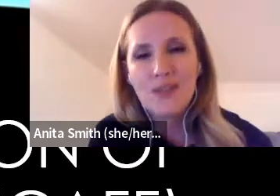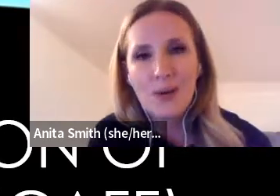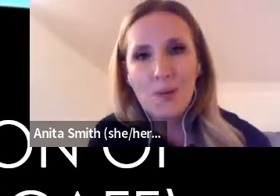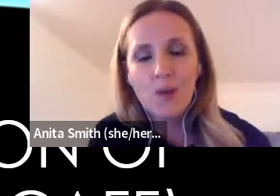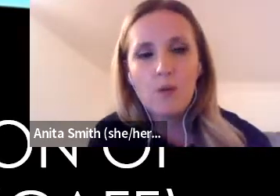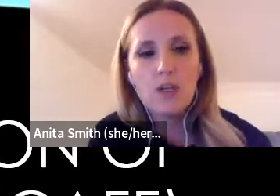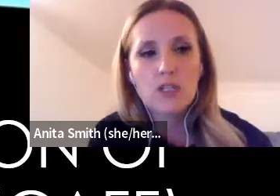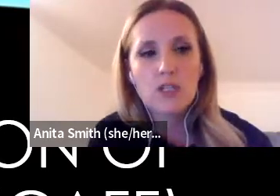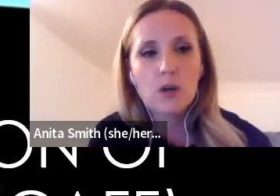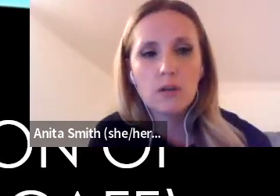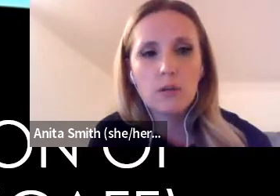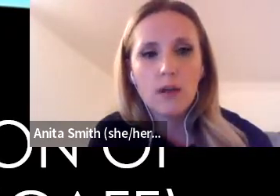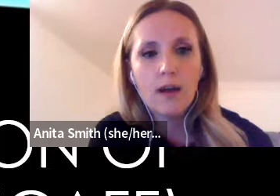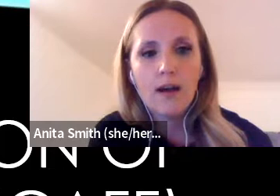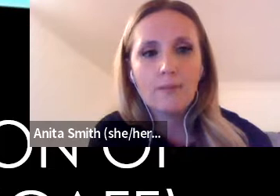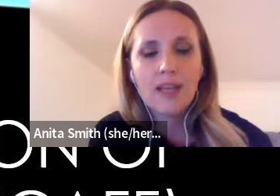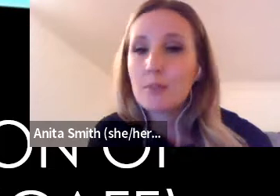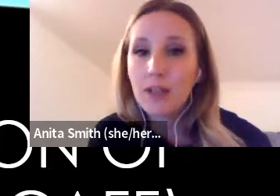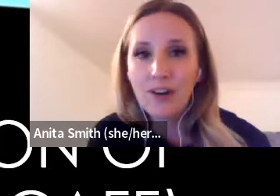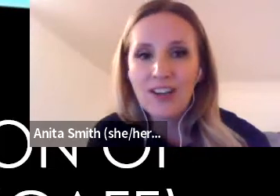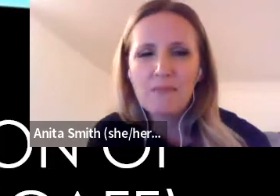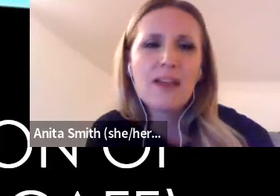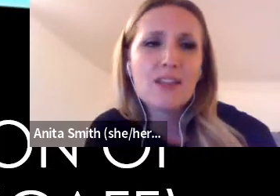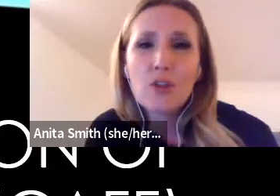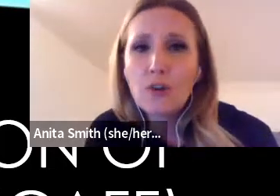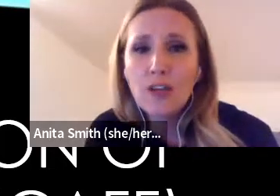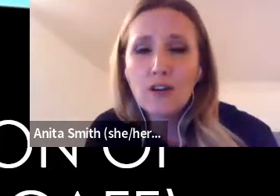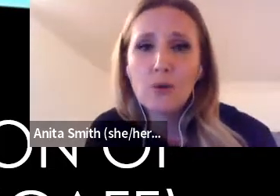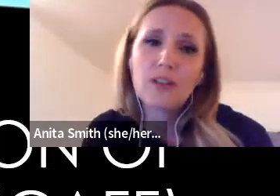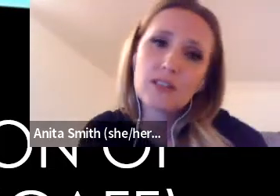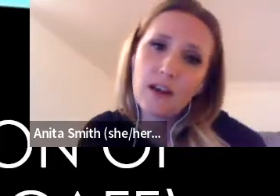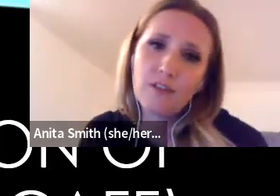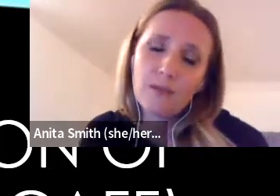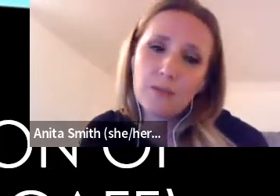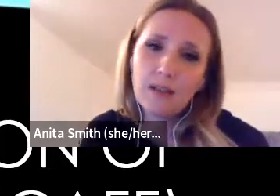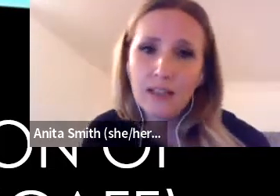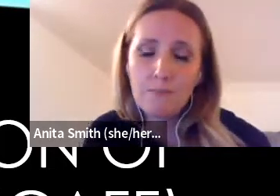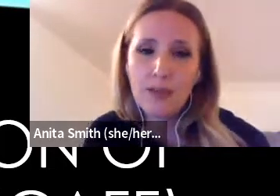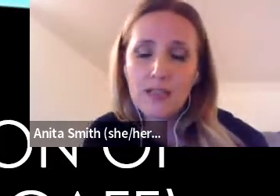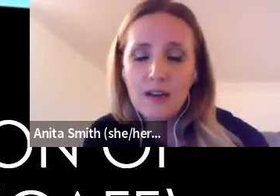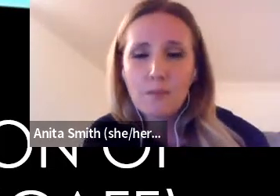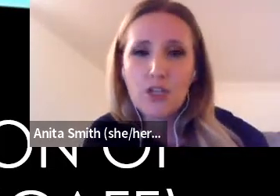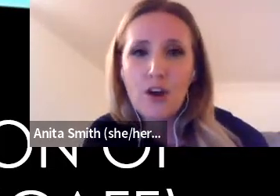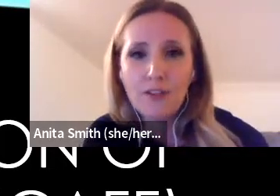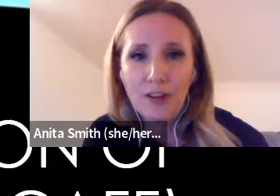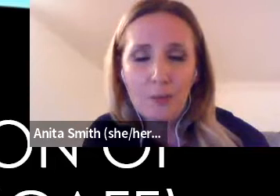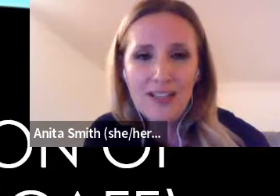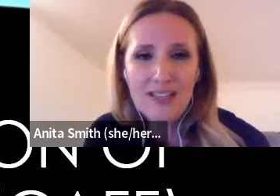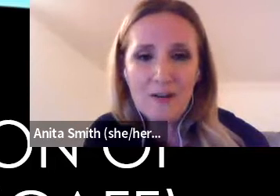So we just hope to get some clarity here. Plus, they're 30 years old, it's time for them to be cleaned up and brushed off a little bit.